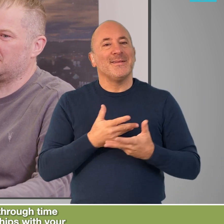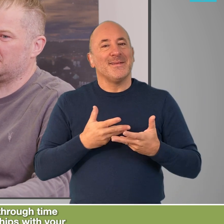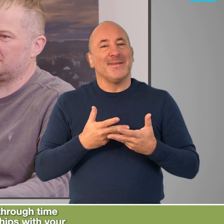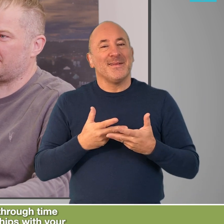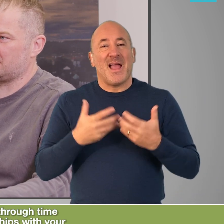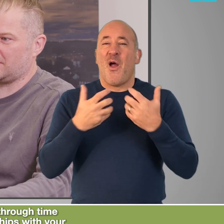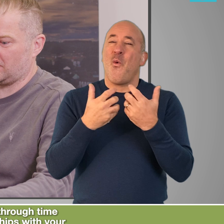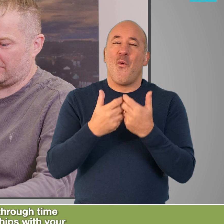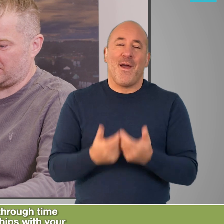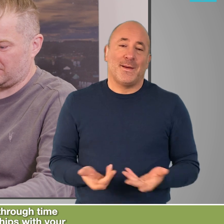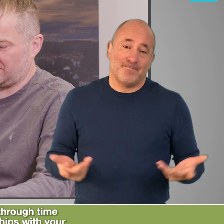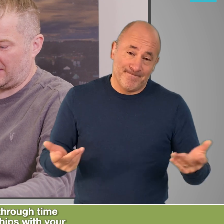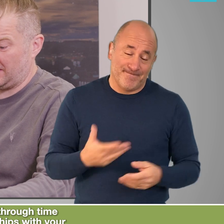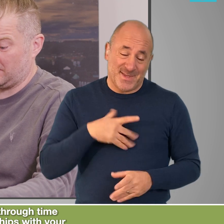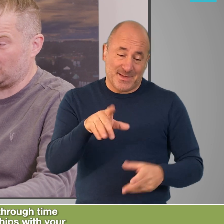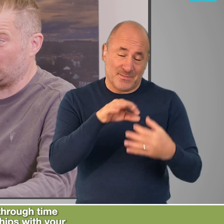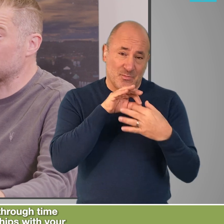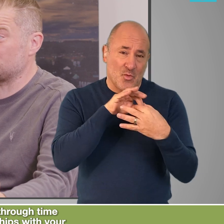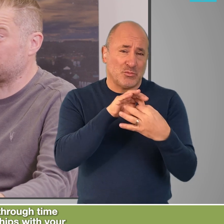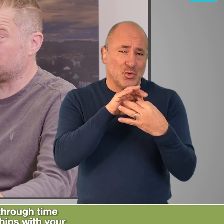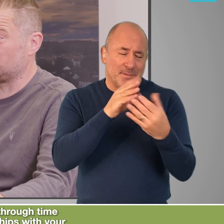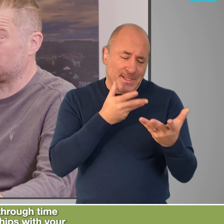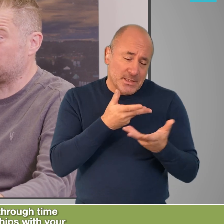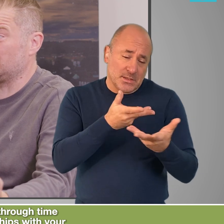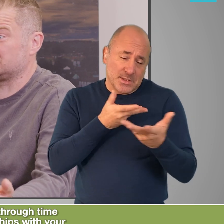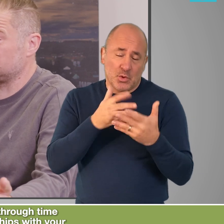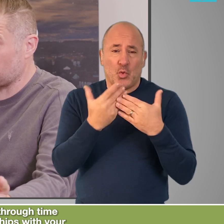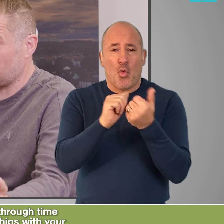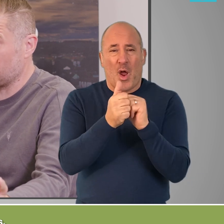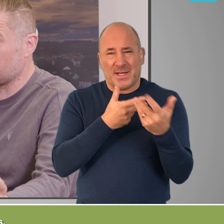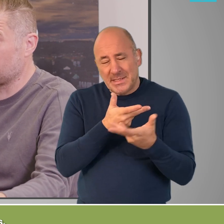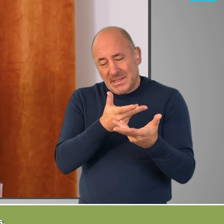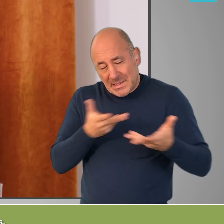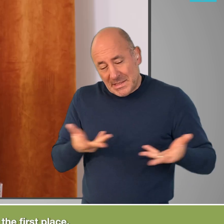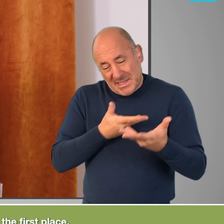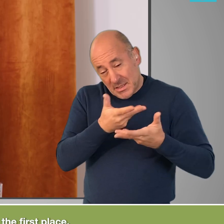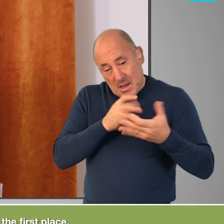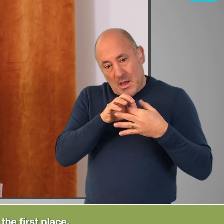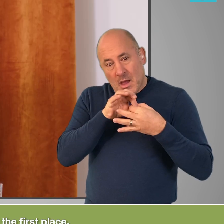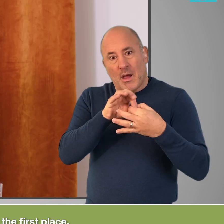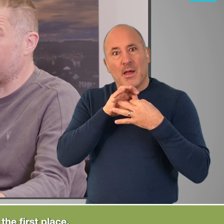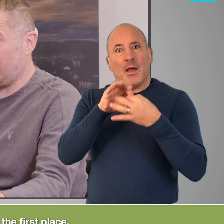And that's just done through time and nurturing relationships with your colleagues. Building those bonds in the first place.